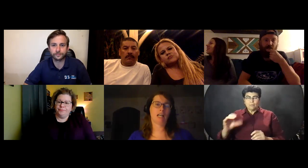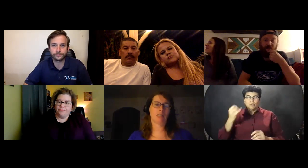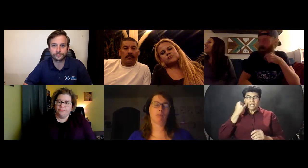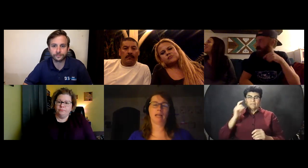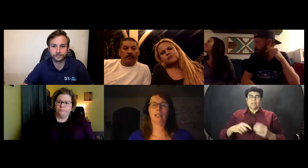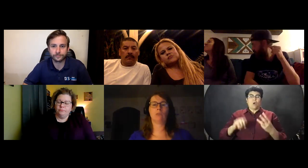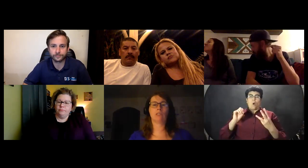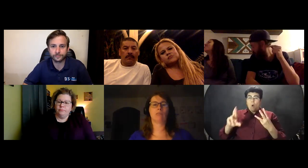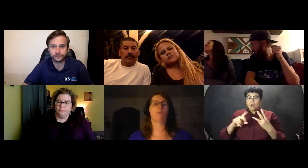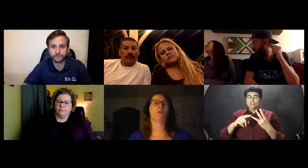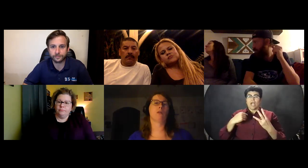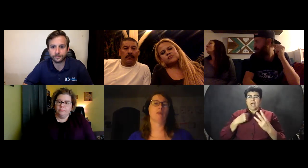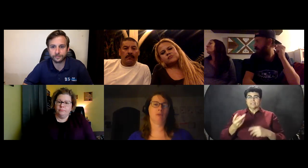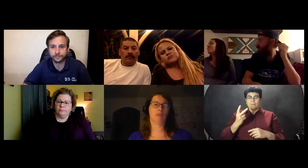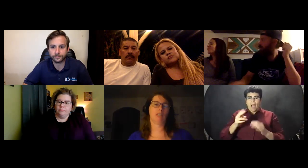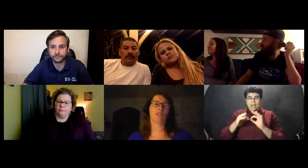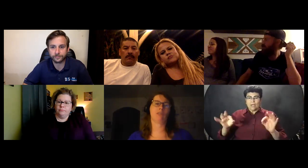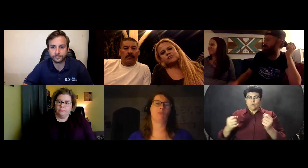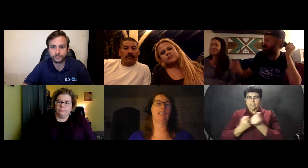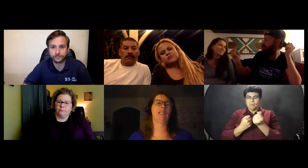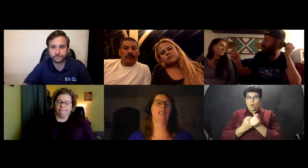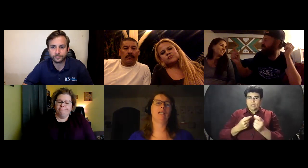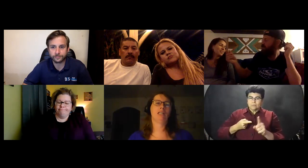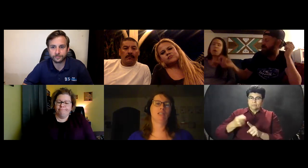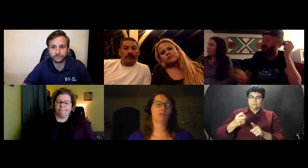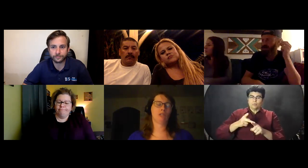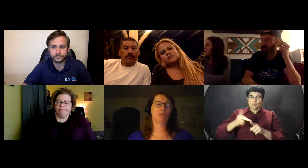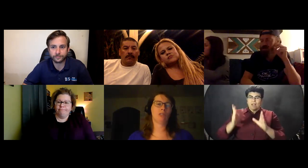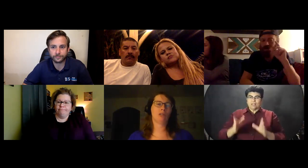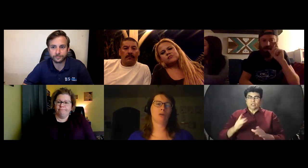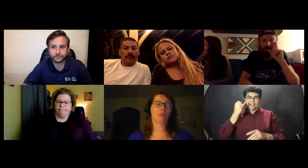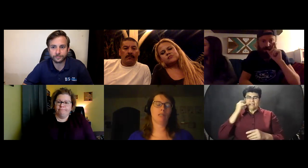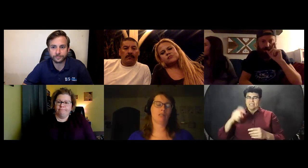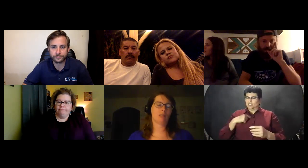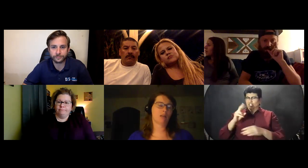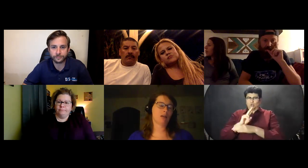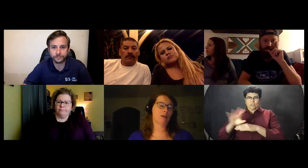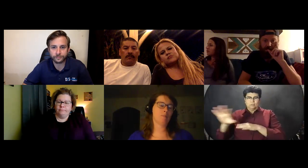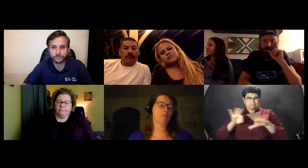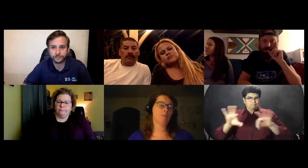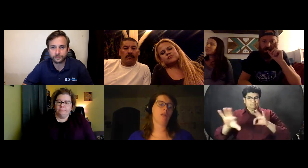bilingual support professionals when needed